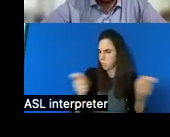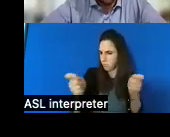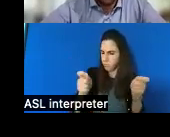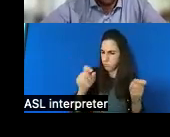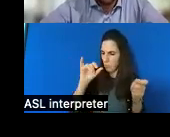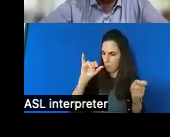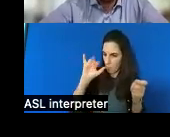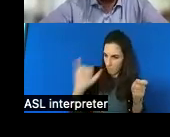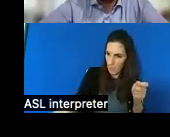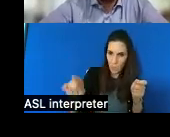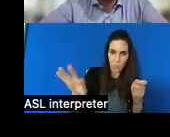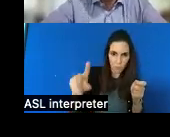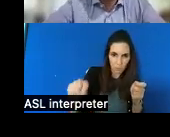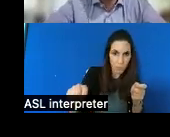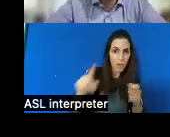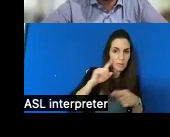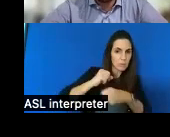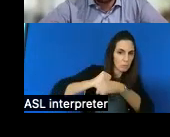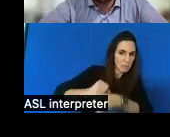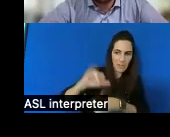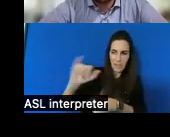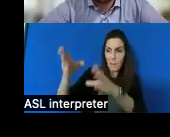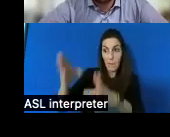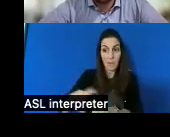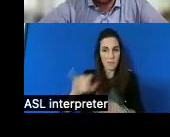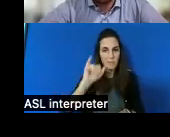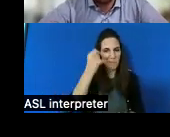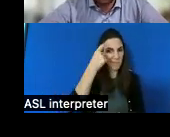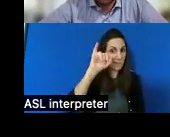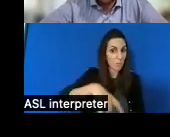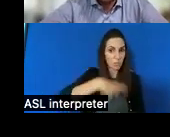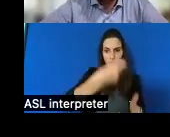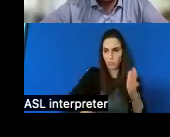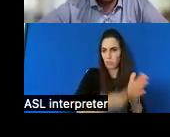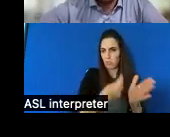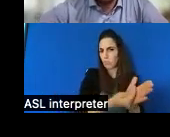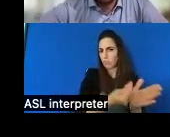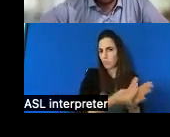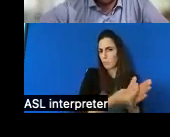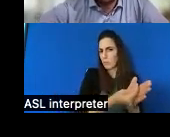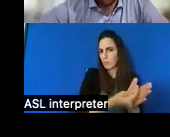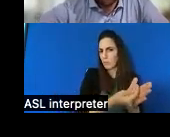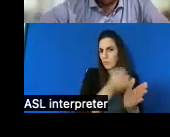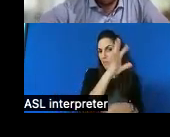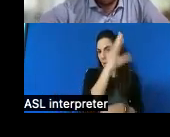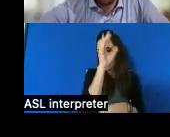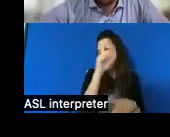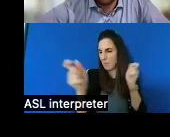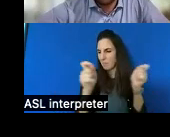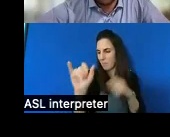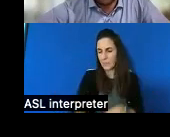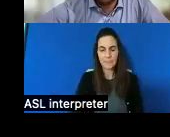protect that individual but it comes with a cost okay so couple of questions just to just to answer